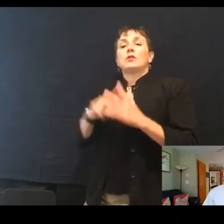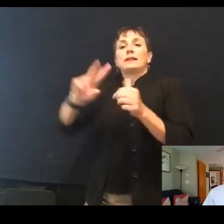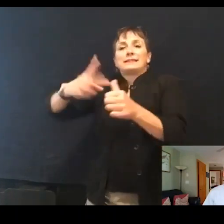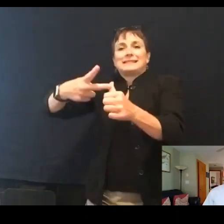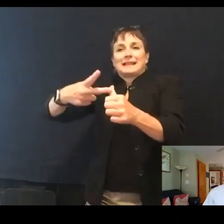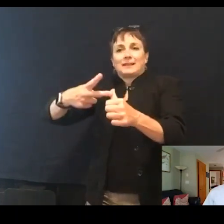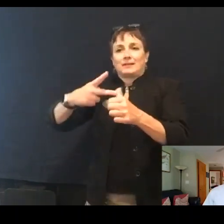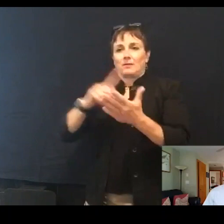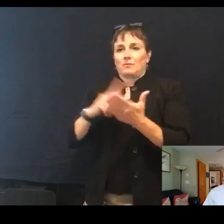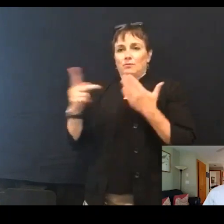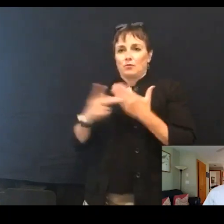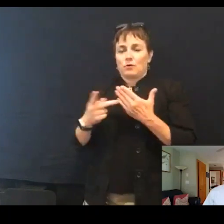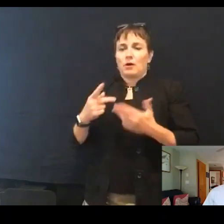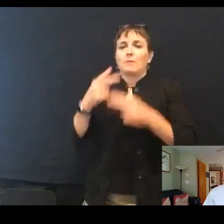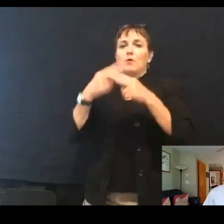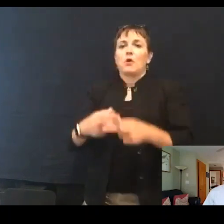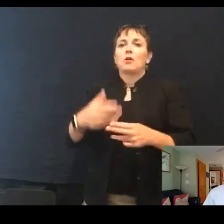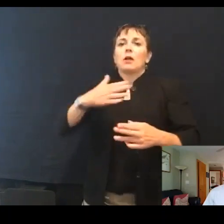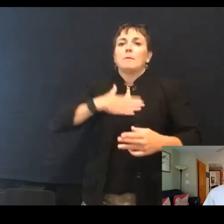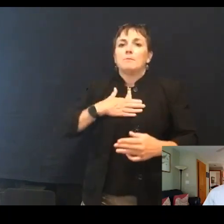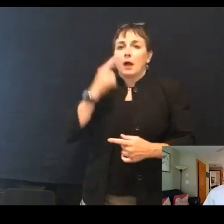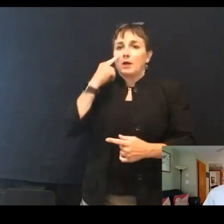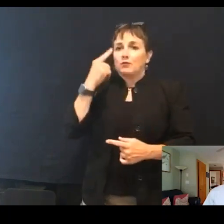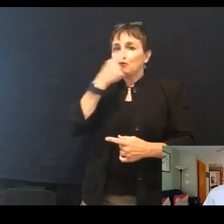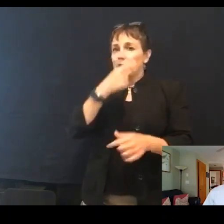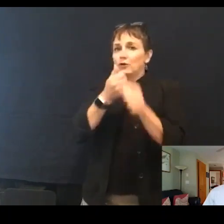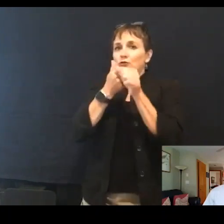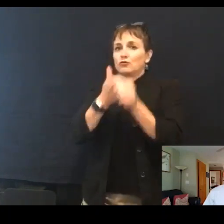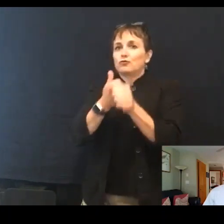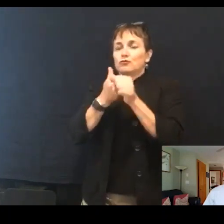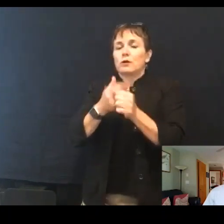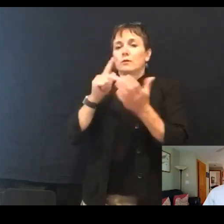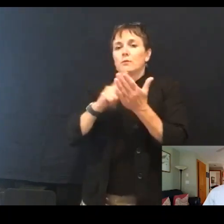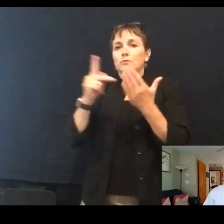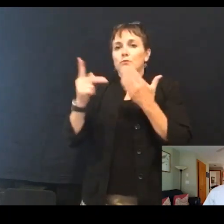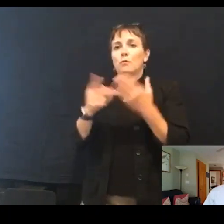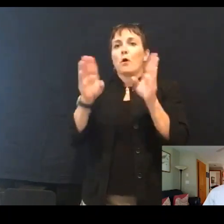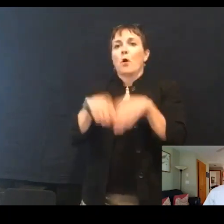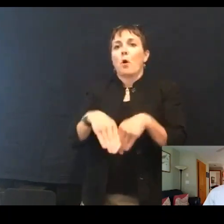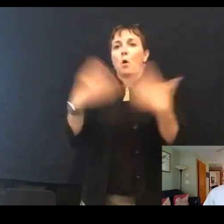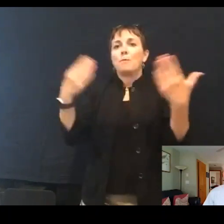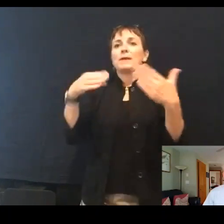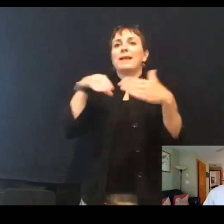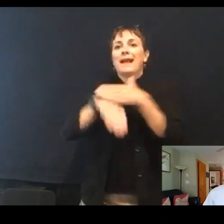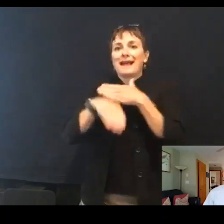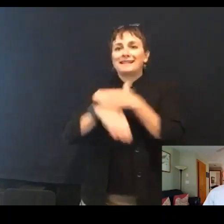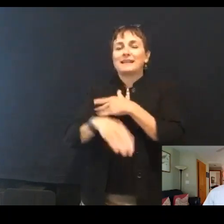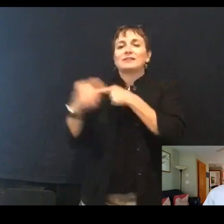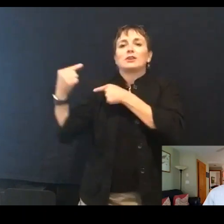is called the My Retina Tracker Program Open Access Genetic Testing.